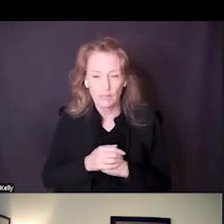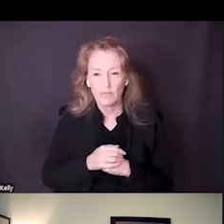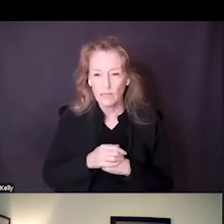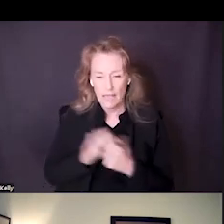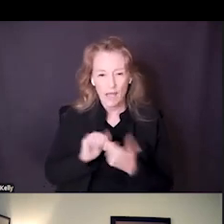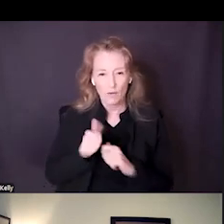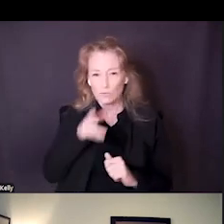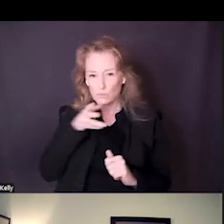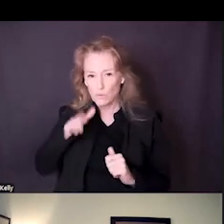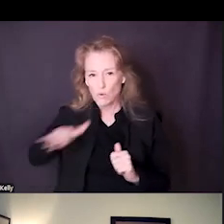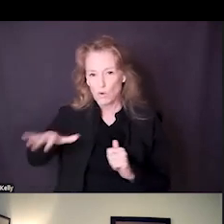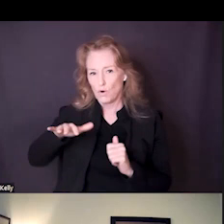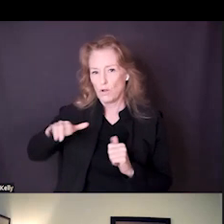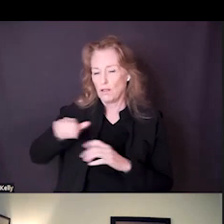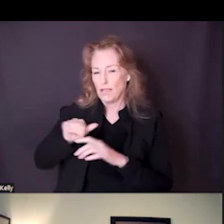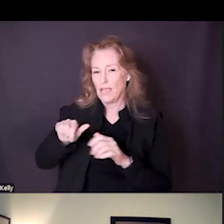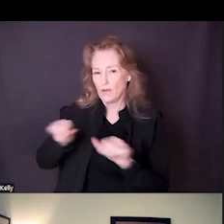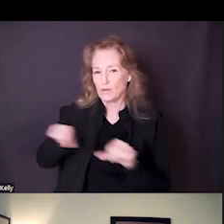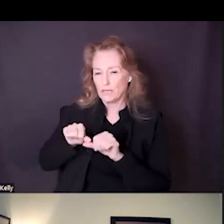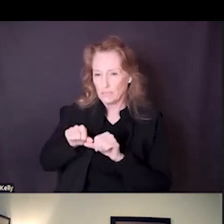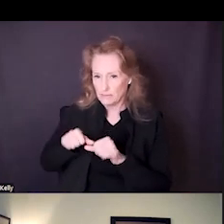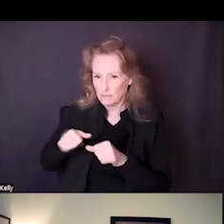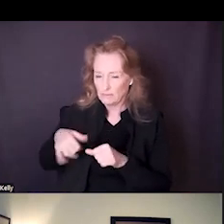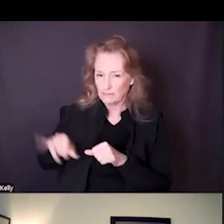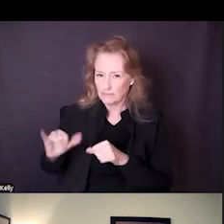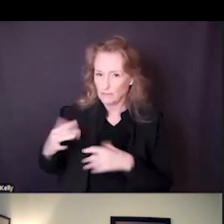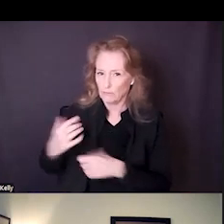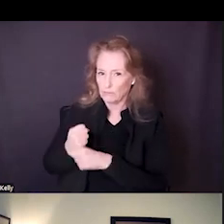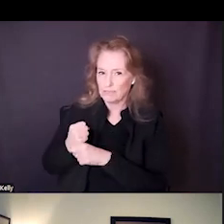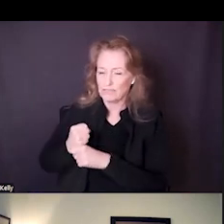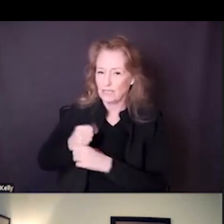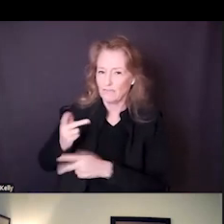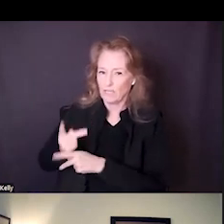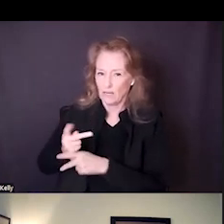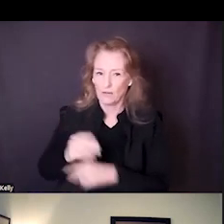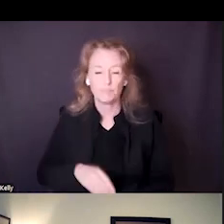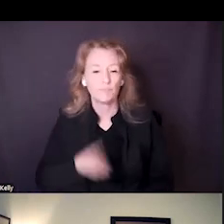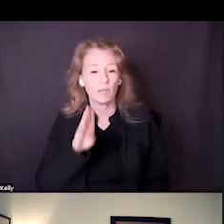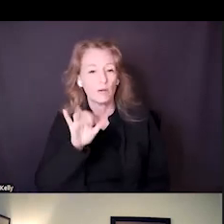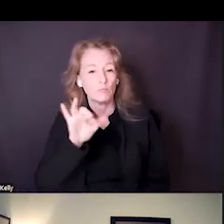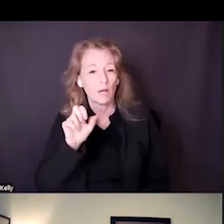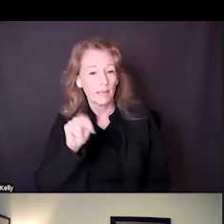BRIAN, WHAT ARE YOUR REFLECTIONS? WHAT WOULD YOU ADD?